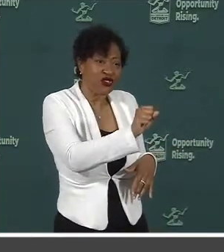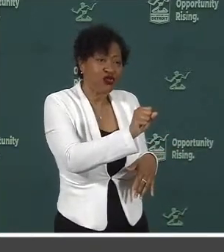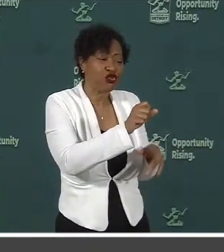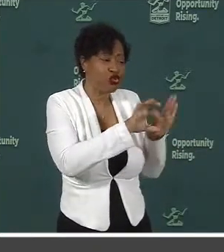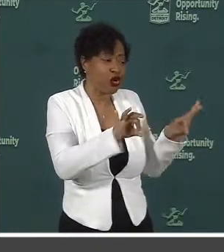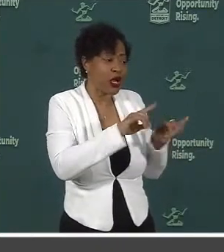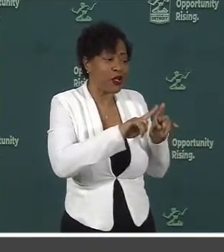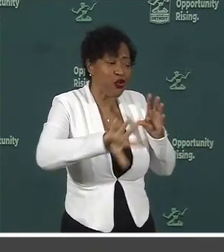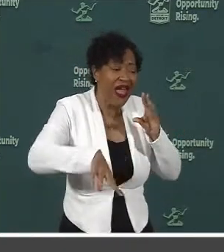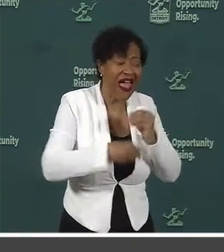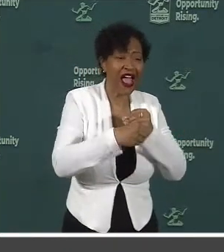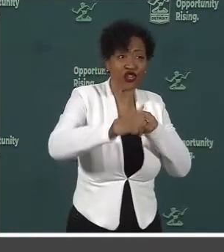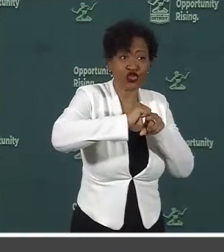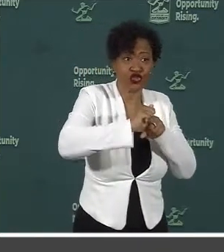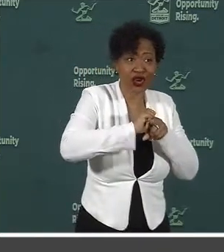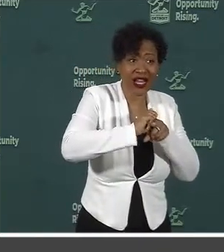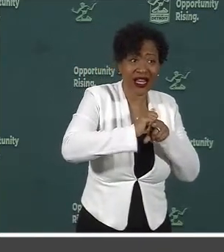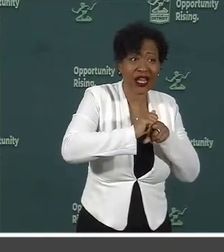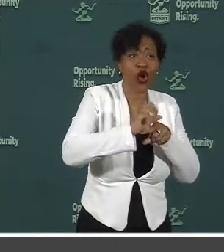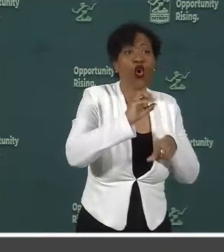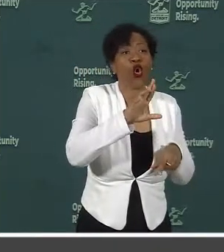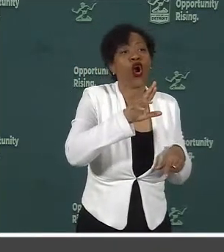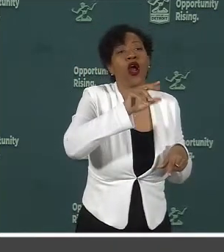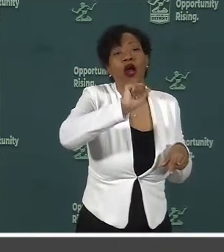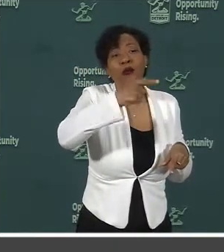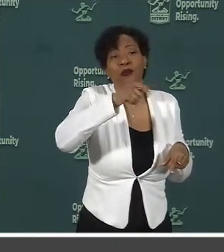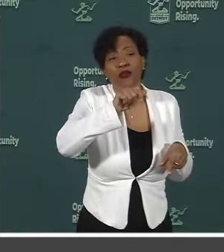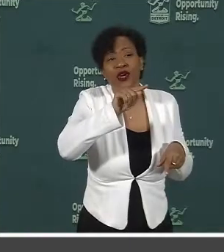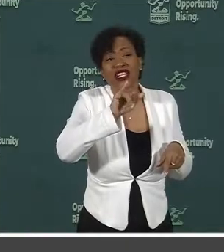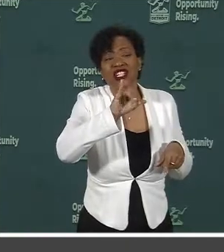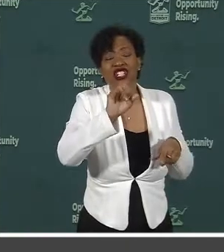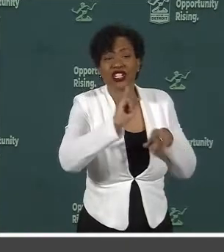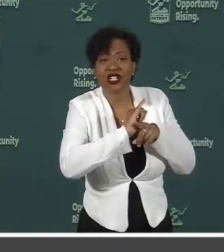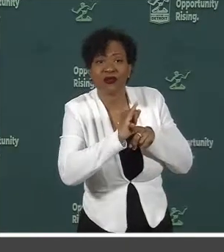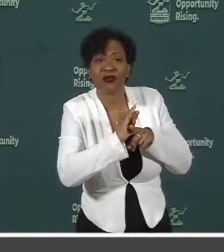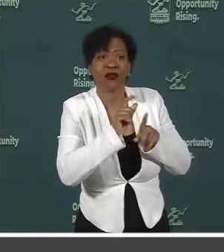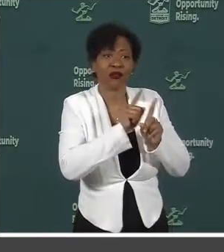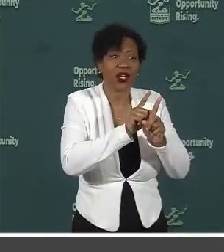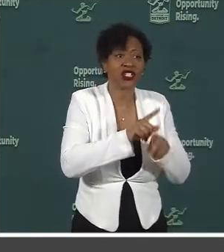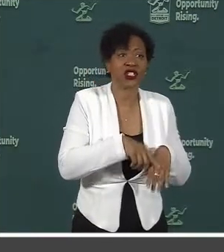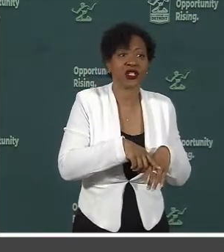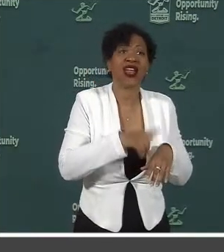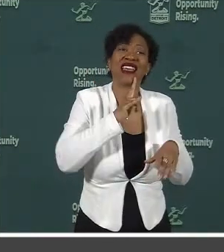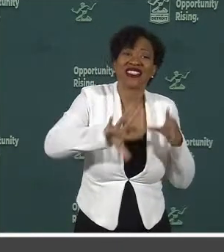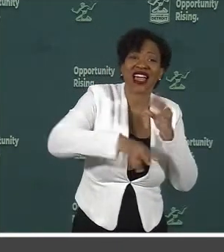IT'S ANOTHER TEN TO FORTY THOUSAND DOLLARS THINK ABOUT THIS IF YOU WORK FOR 20 YEARS MAKING THIRTY THOUSAND MORE A YEAR THAT'S SIX HUNDRED